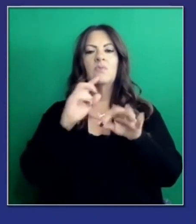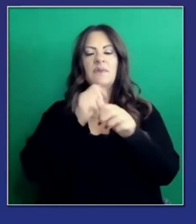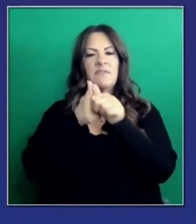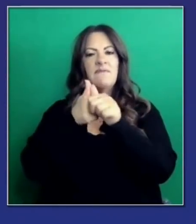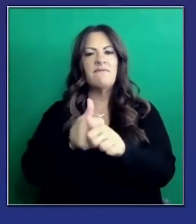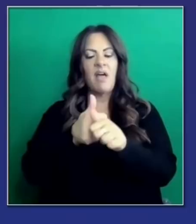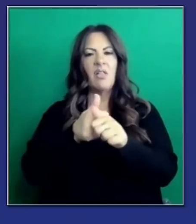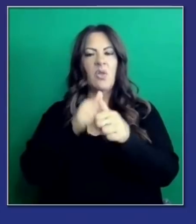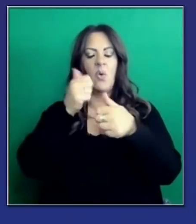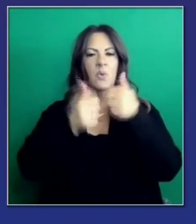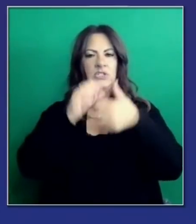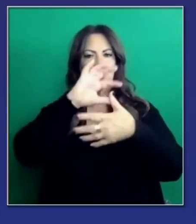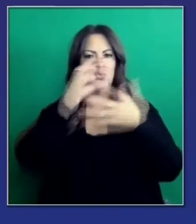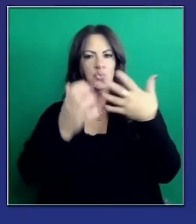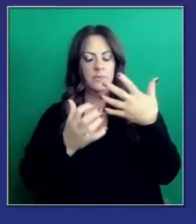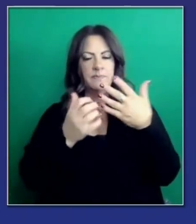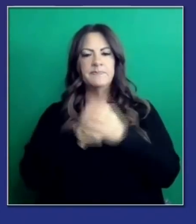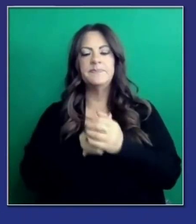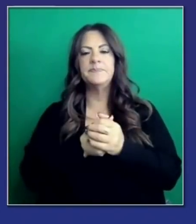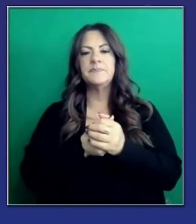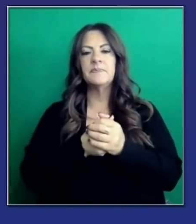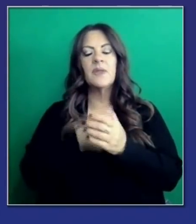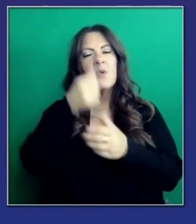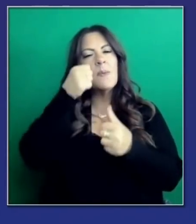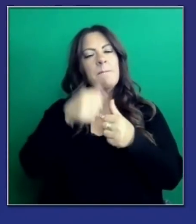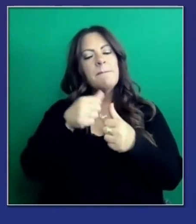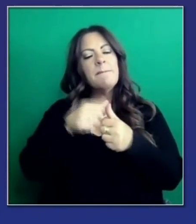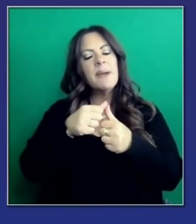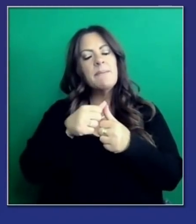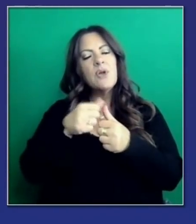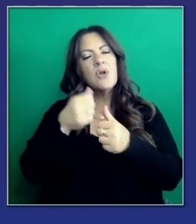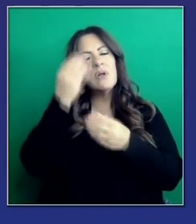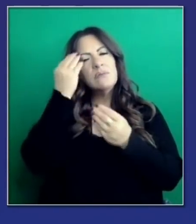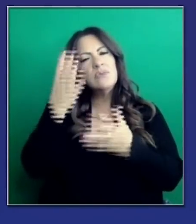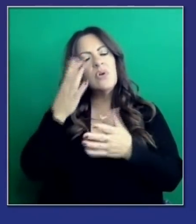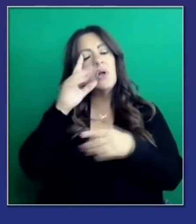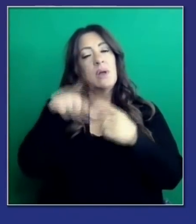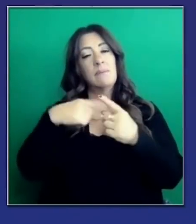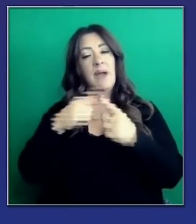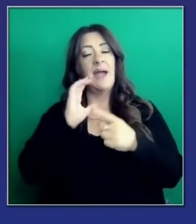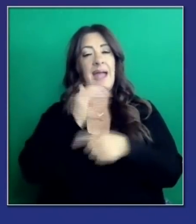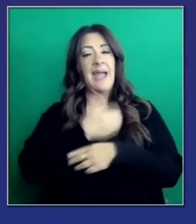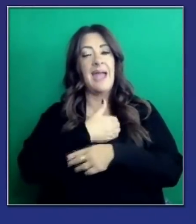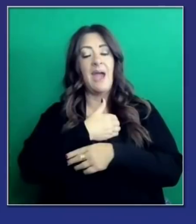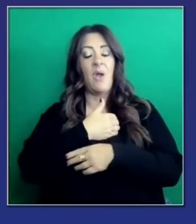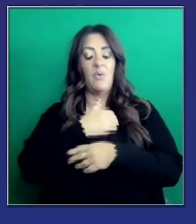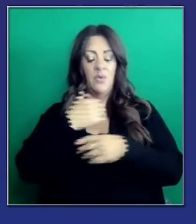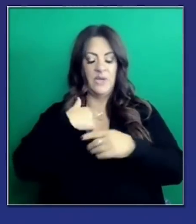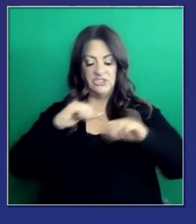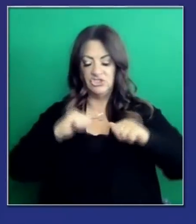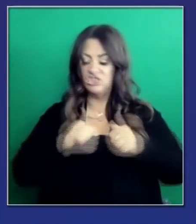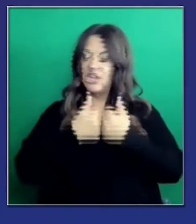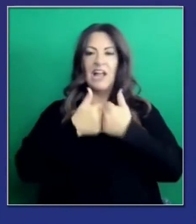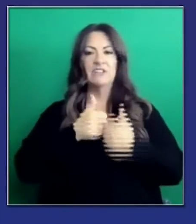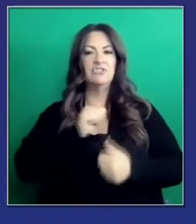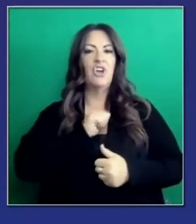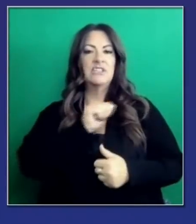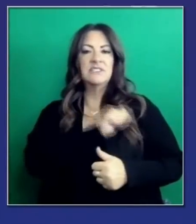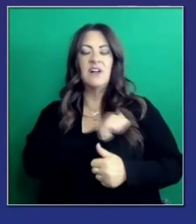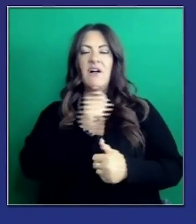SOME LONG-TERM GOALS. WE WILL BE TALKING MORE ABOUT THOSE BUT CERTAINLY WE WANT TO SEE THOSE NUMBERS CONTINUE TO INCREASE SIGNIFICANTLY. THAT WILL BE A COMBINATION OF MANY, MANY FACTORS, A NUMBER OF WHICH WE WILL DISCUSS IN A